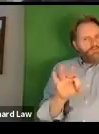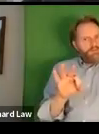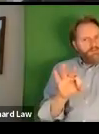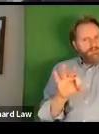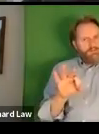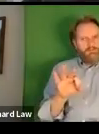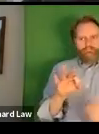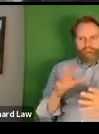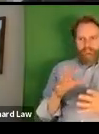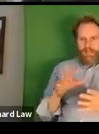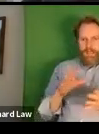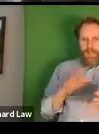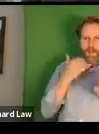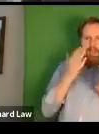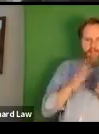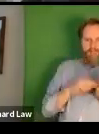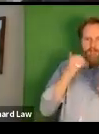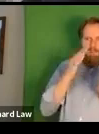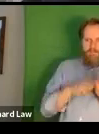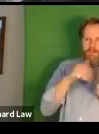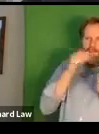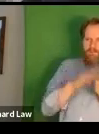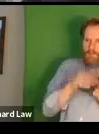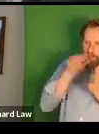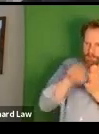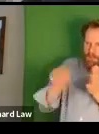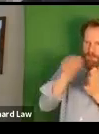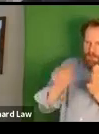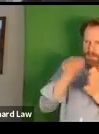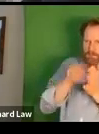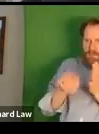monthly contributions and that sort of tallies with the question from Andrew